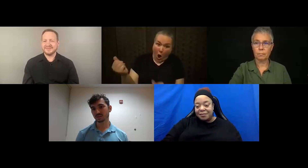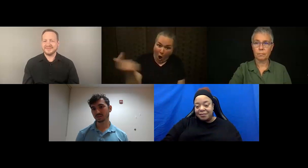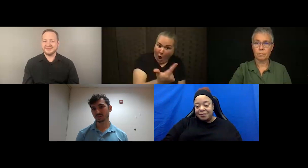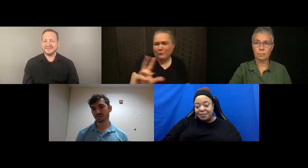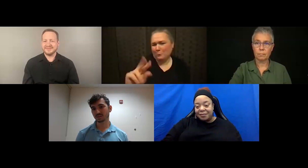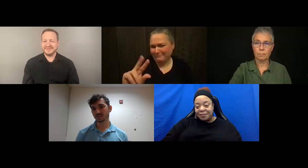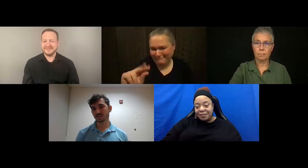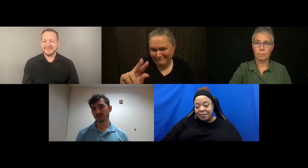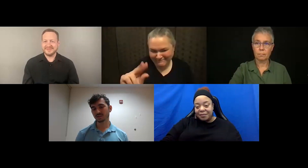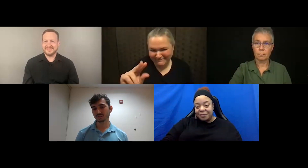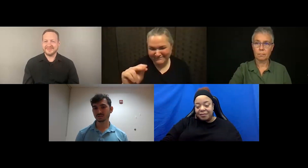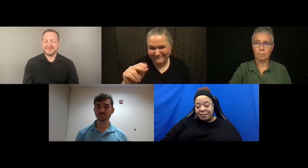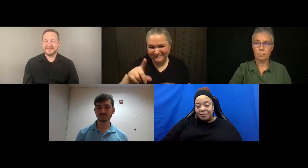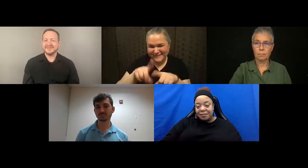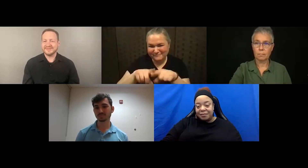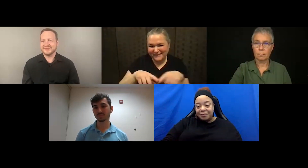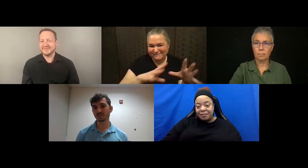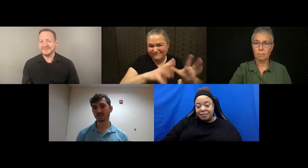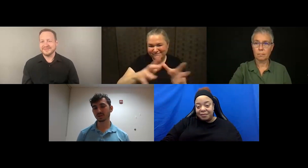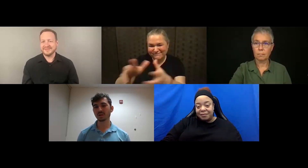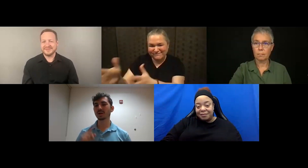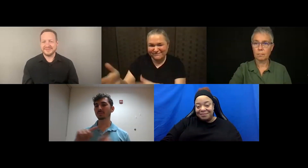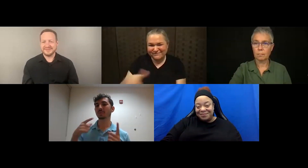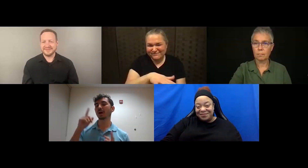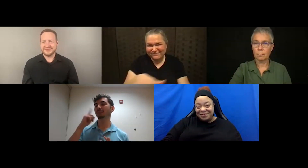The children, they're young. They're gonna pick it up fast.